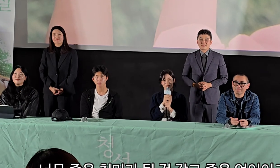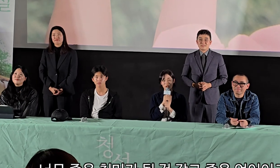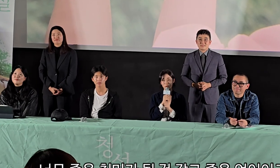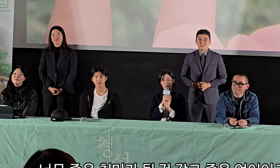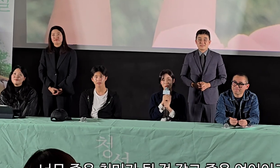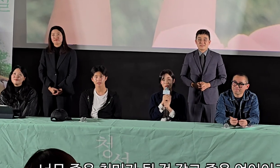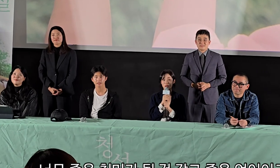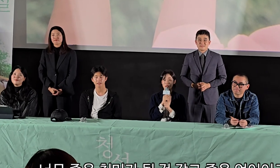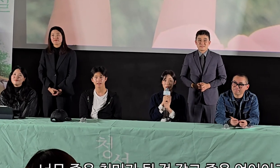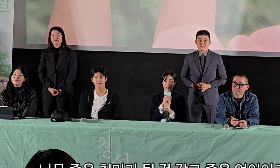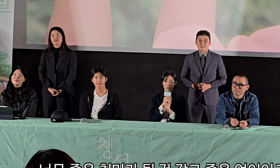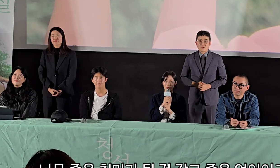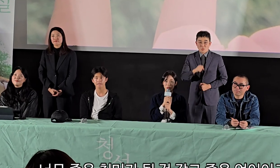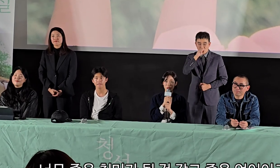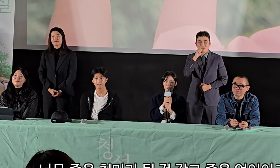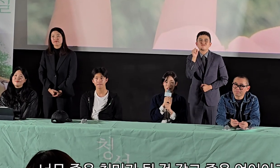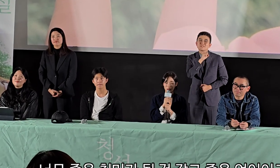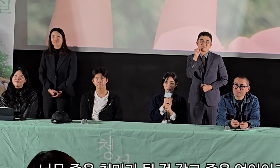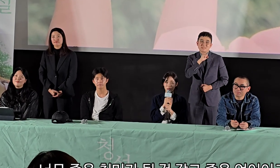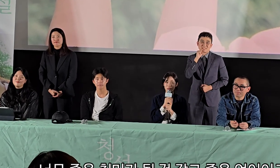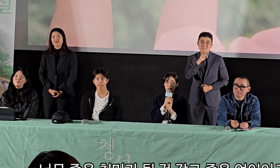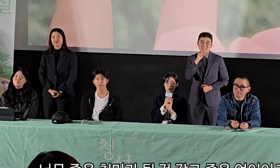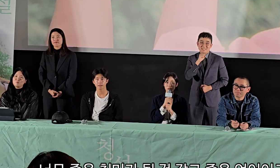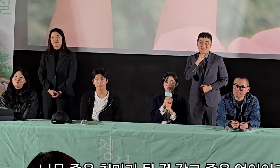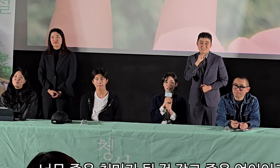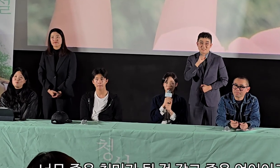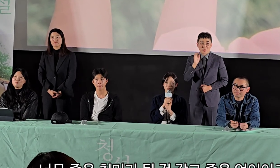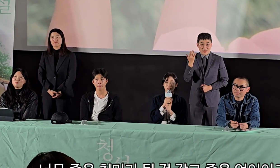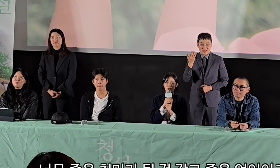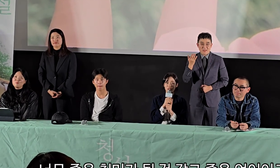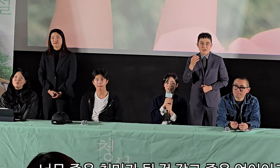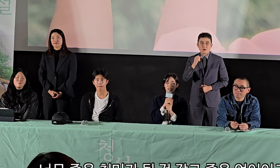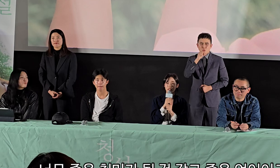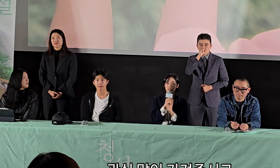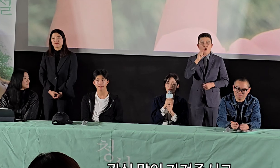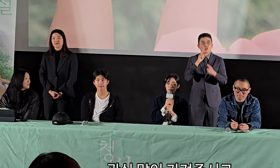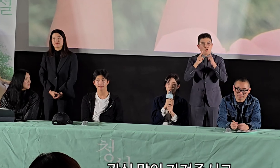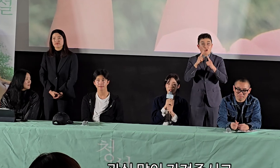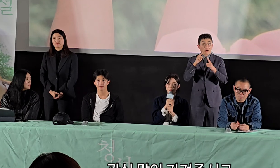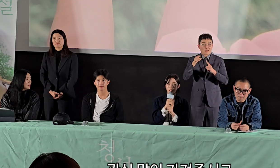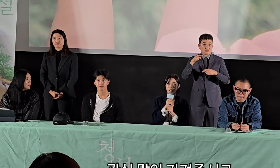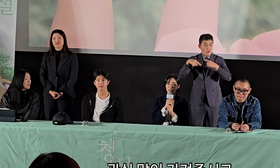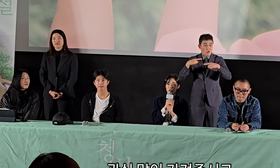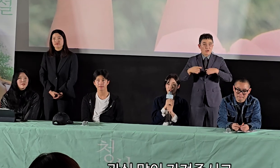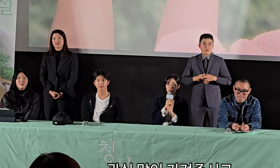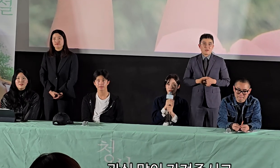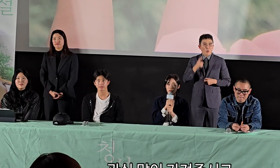It'll be a great hobby and a great language. I'm so happy and